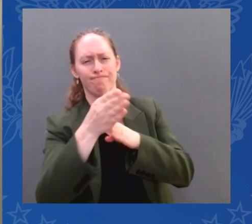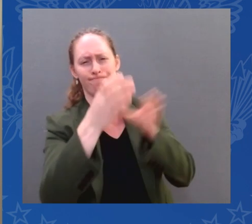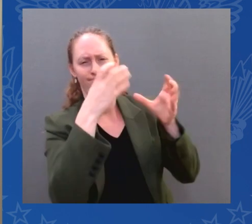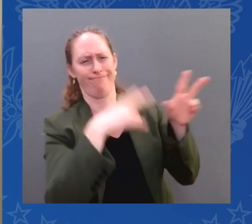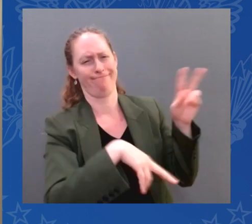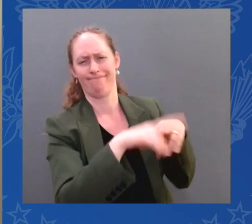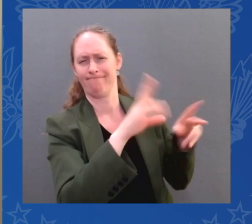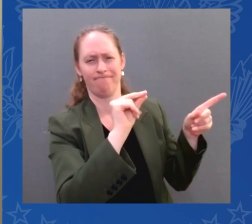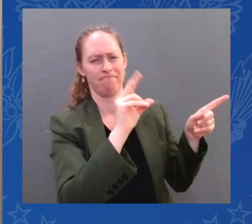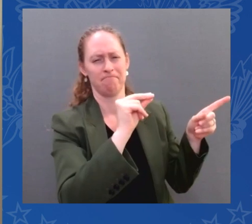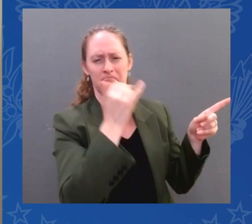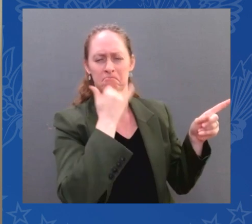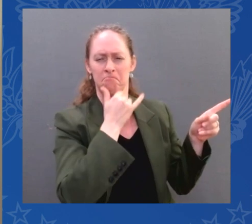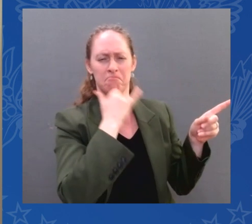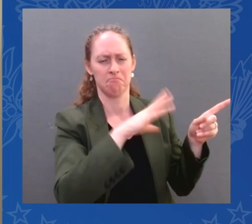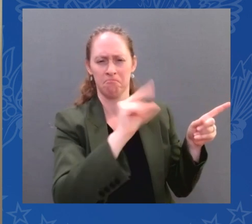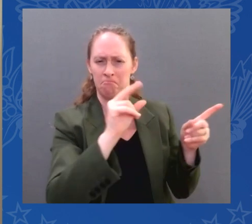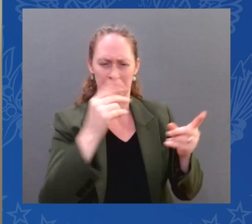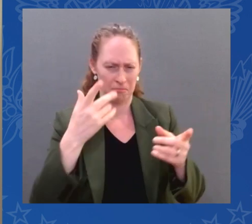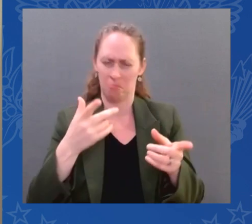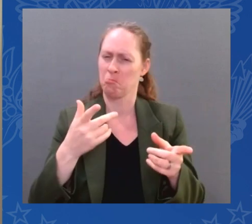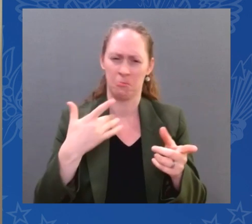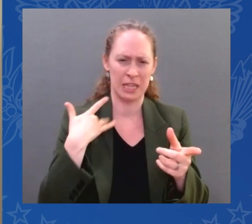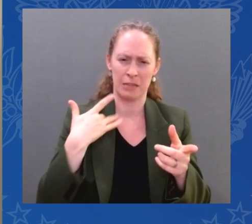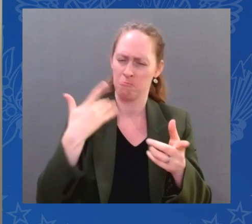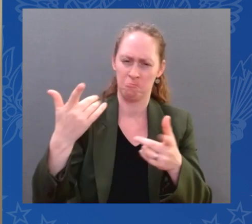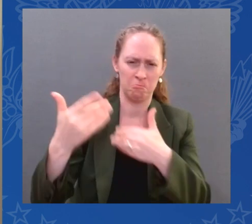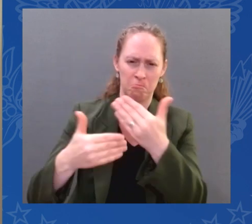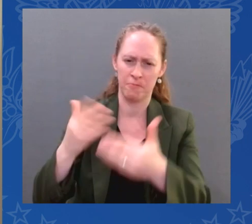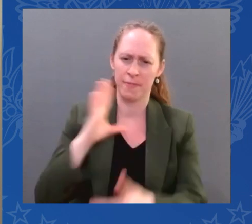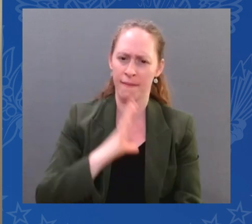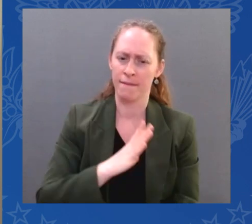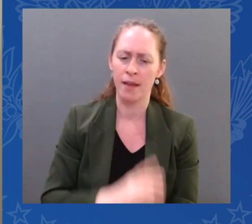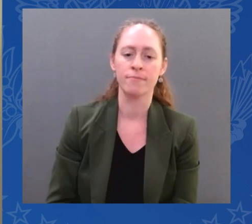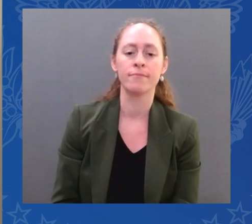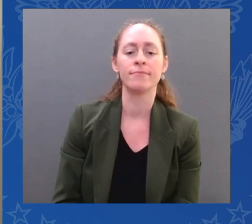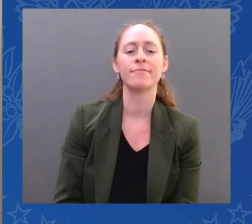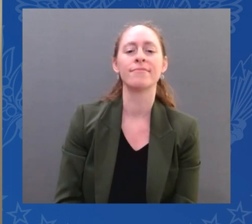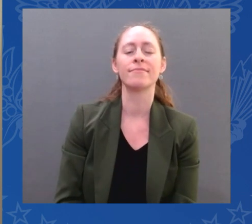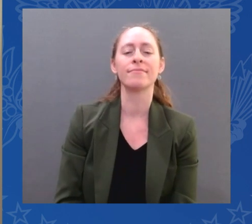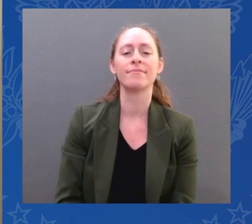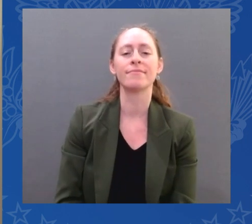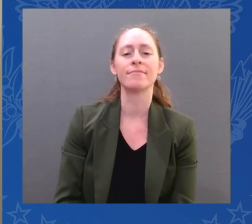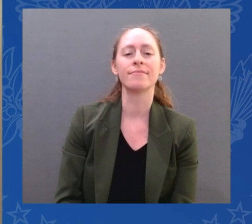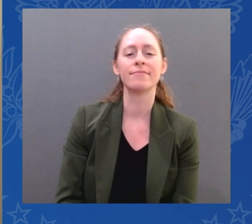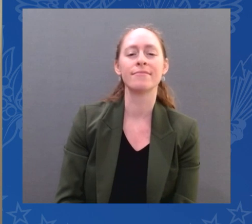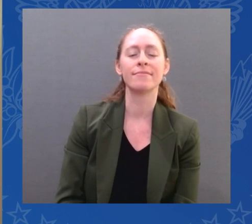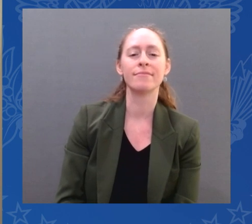on the guns legislation? The senators say that they've gotten to a legislative text point. The President: Very brief --